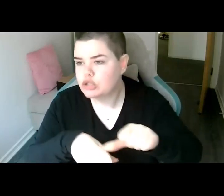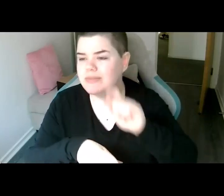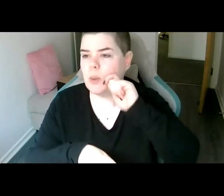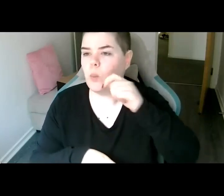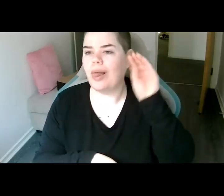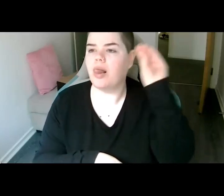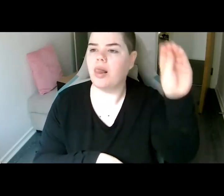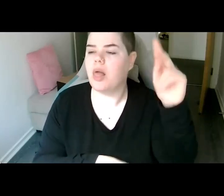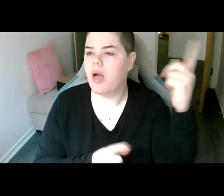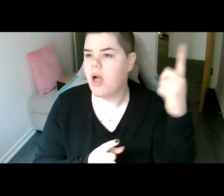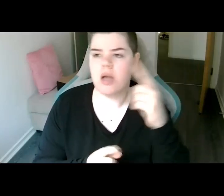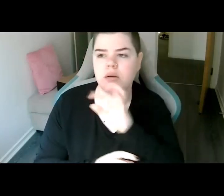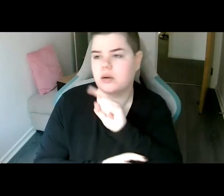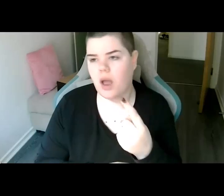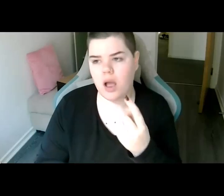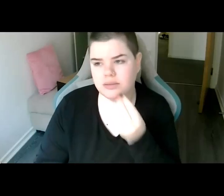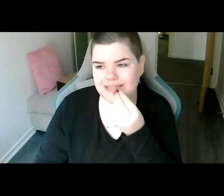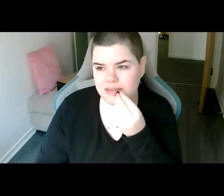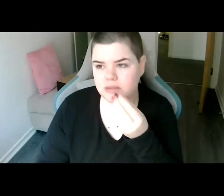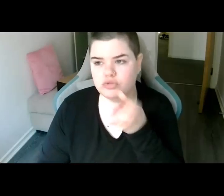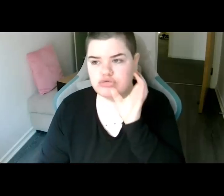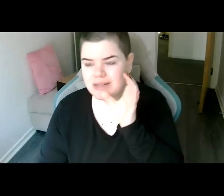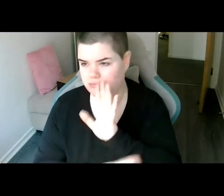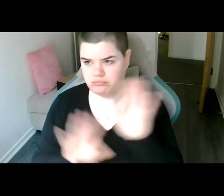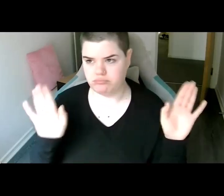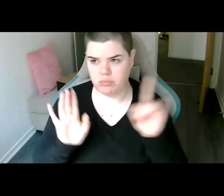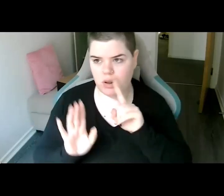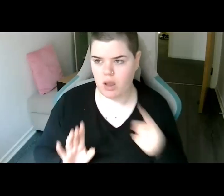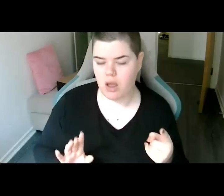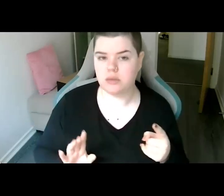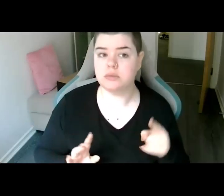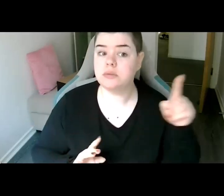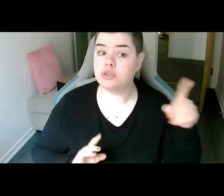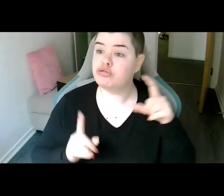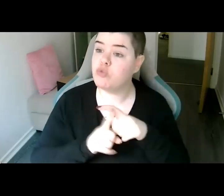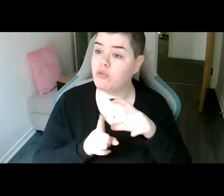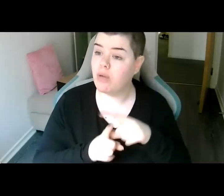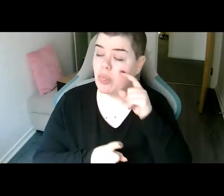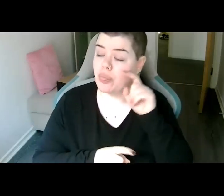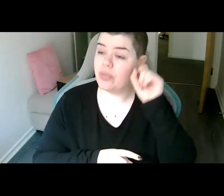for example, if they'd had surgery, that they're nailed by mouth or that kind of thing.